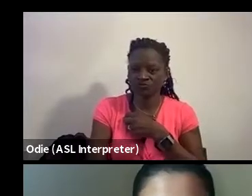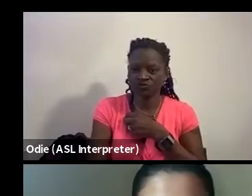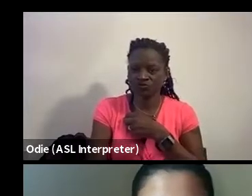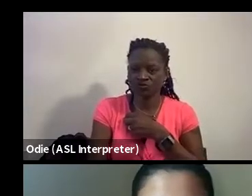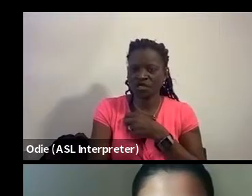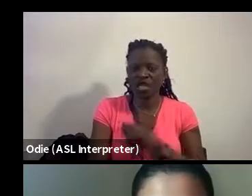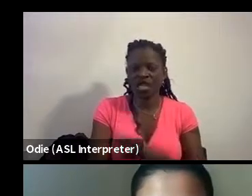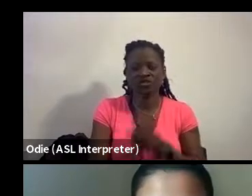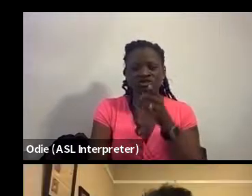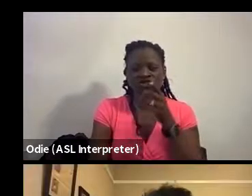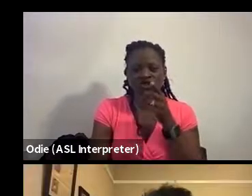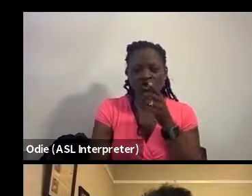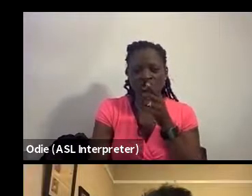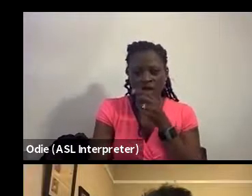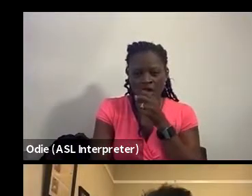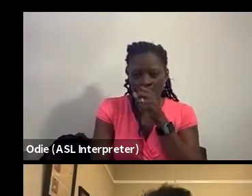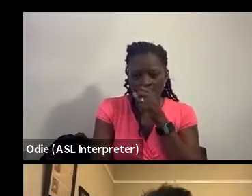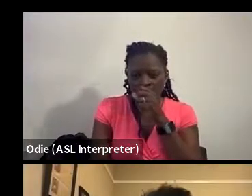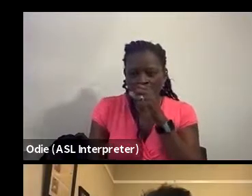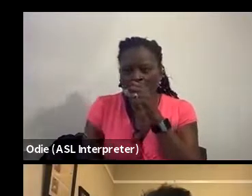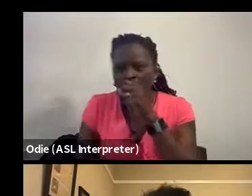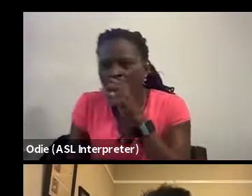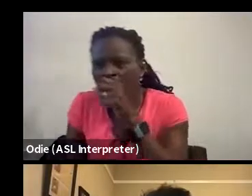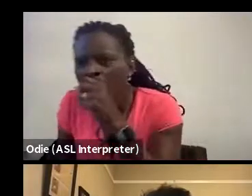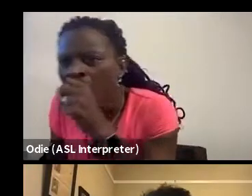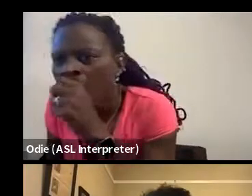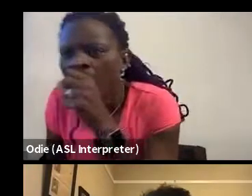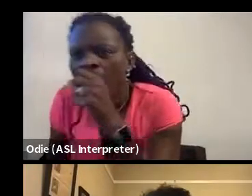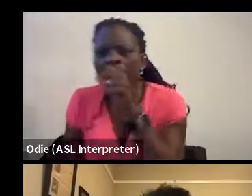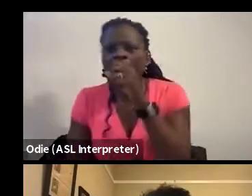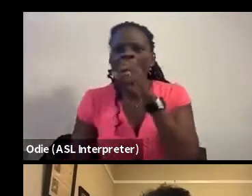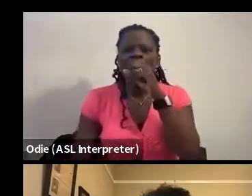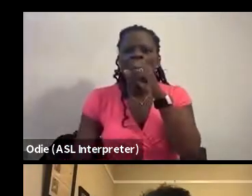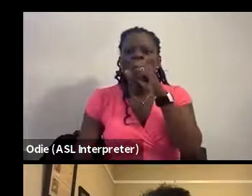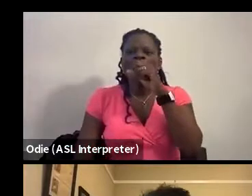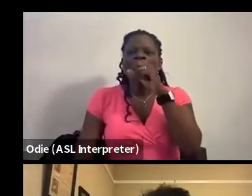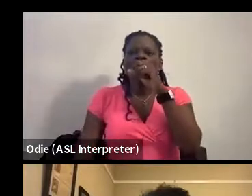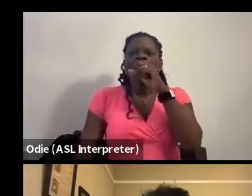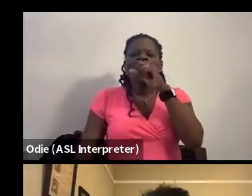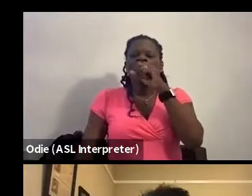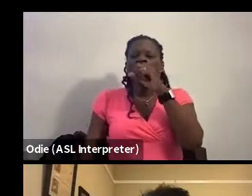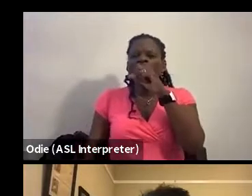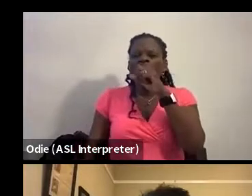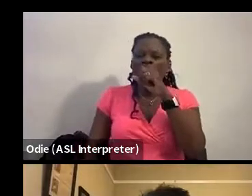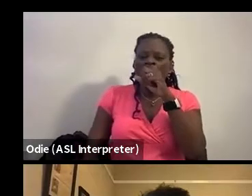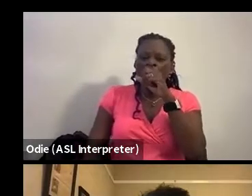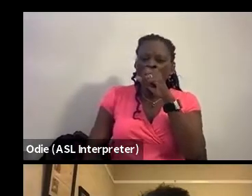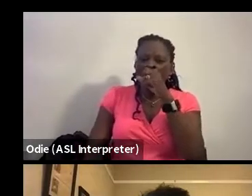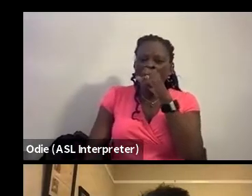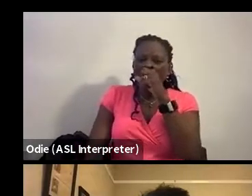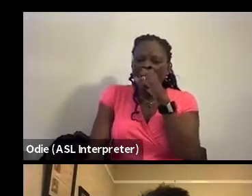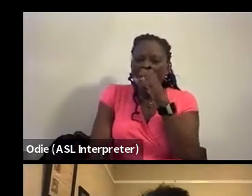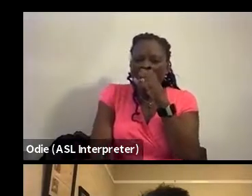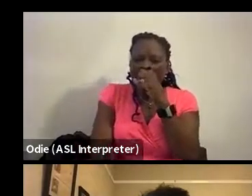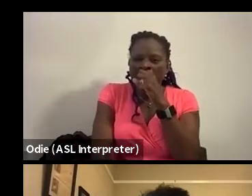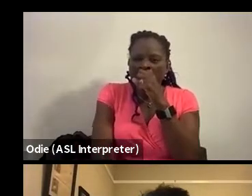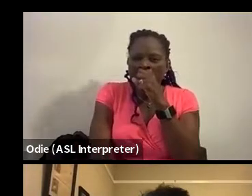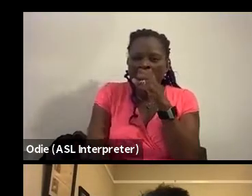to communities that are largely Latin X and indigenous and people of color. What have you heard from these communities about why they are reluctant to get vaccinated?